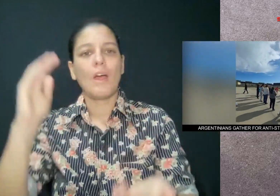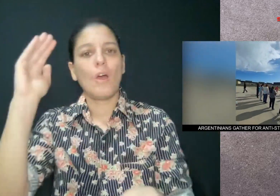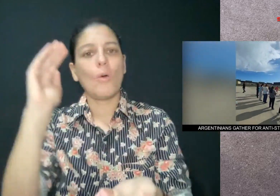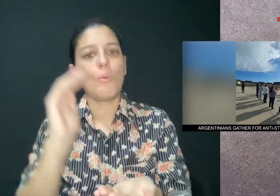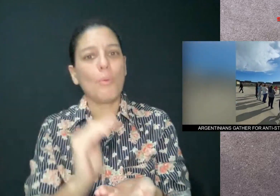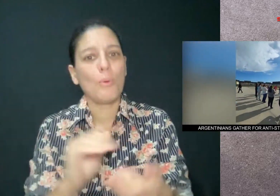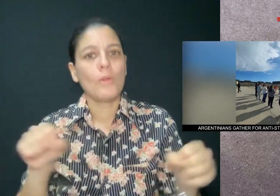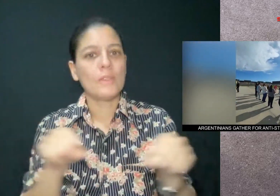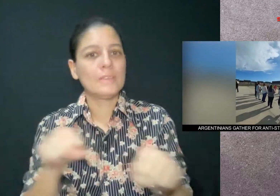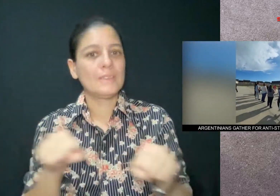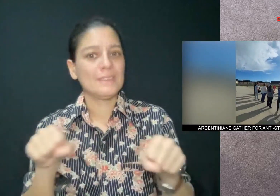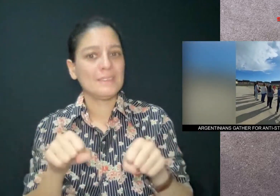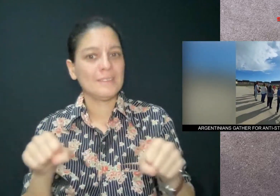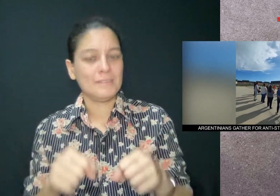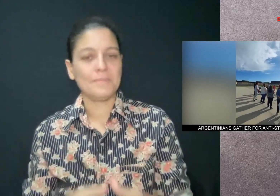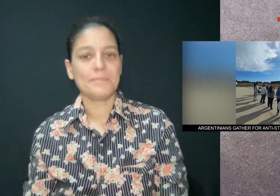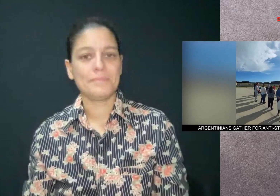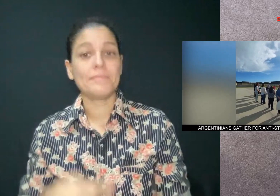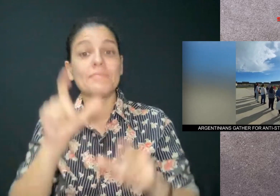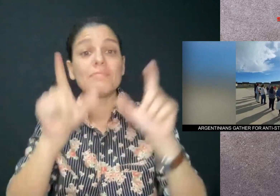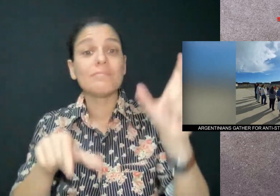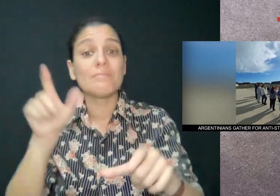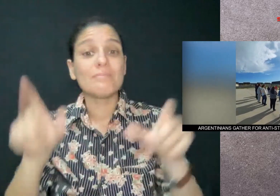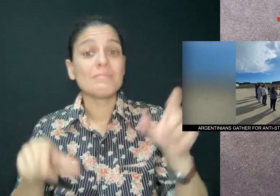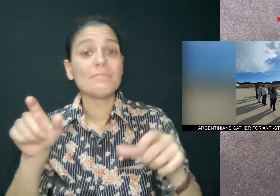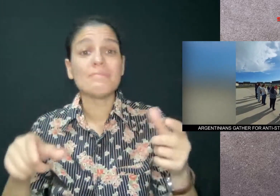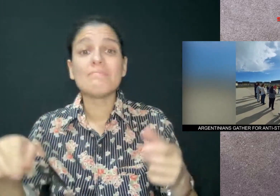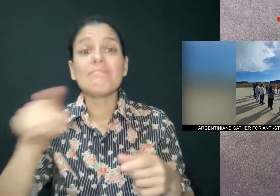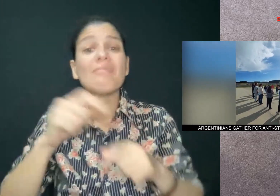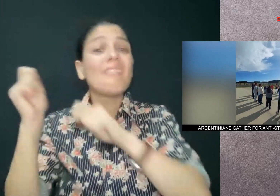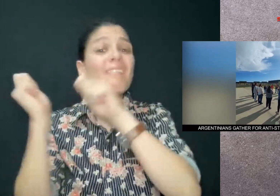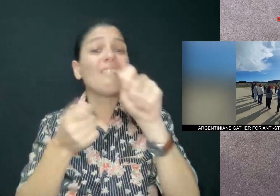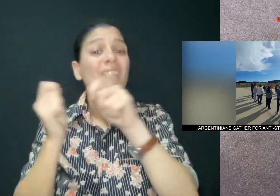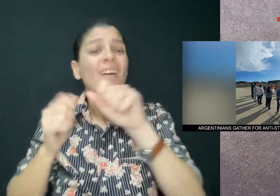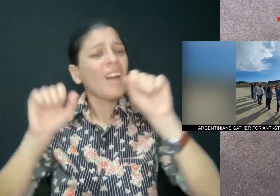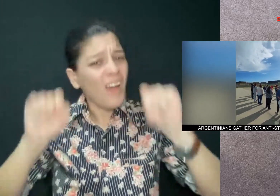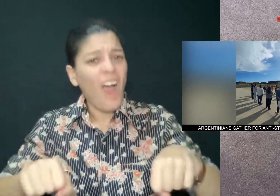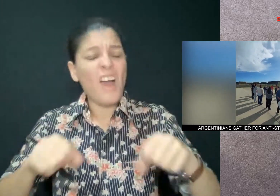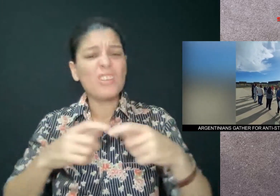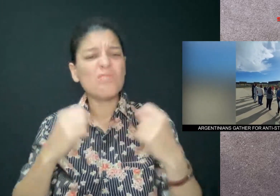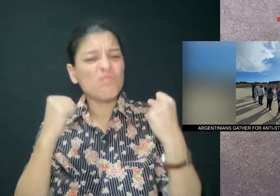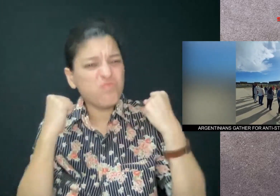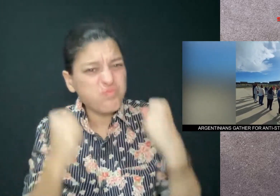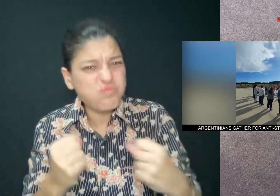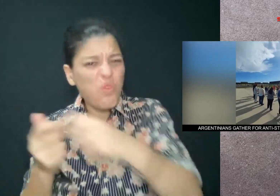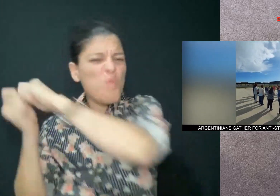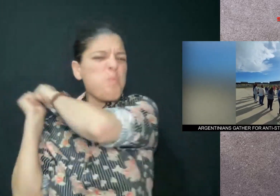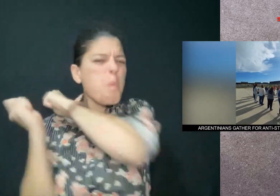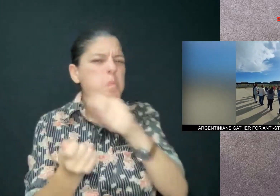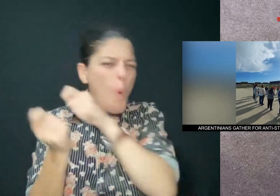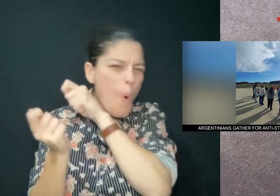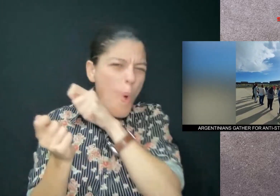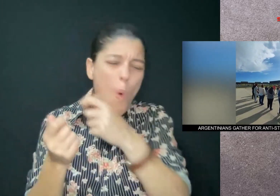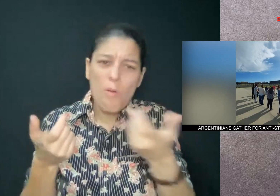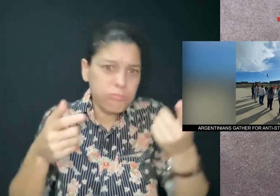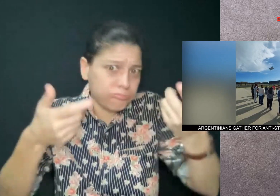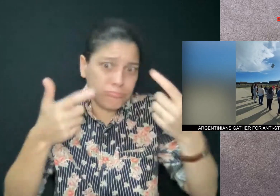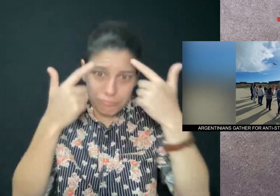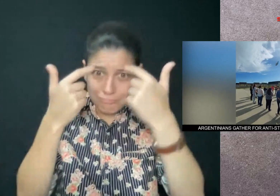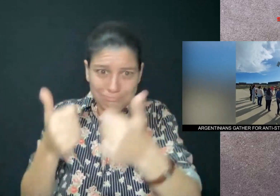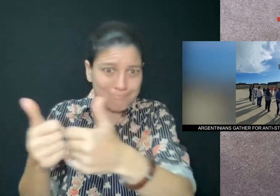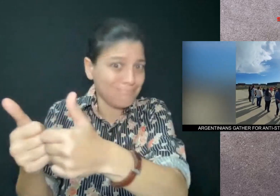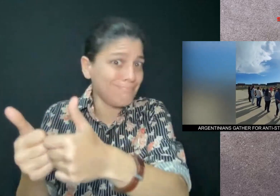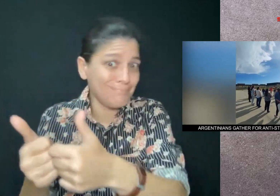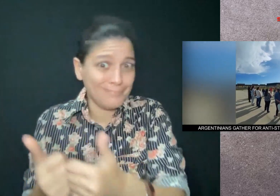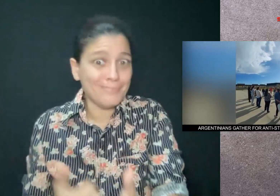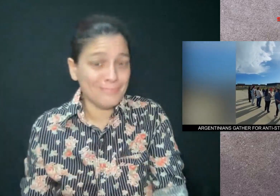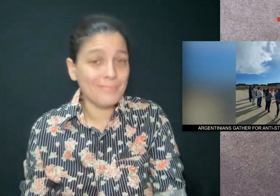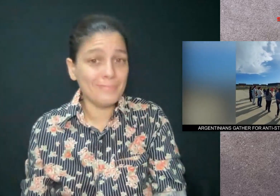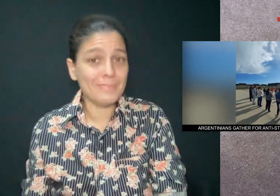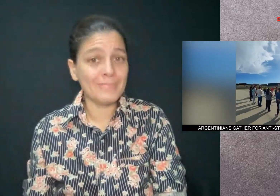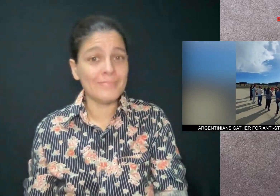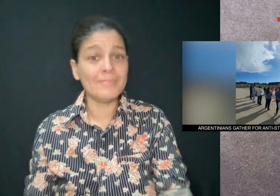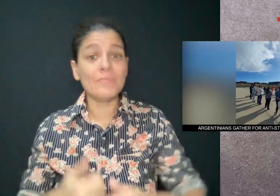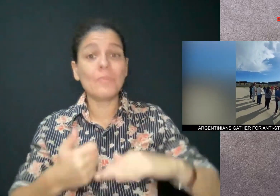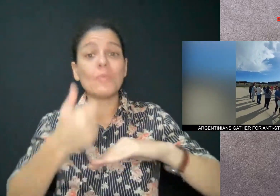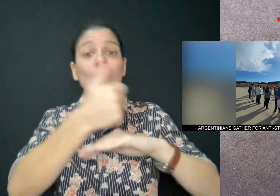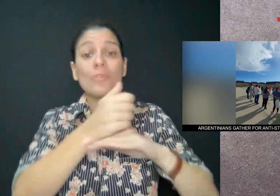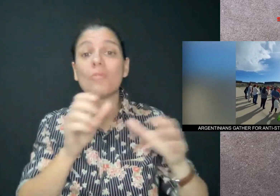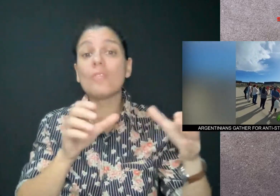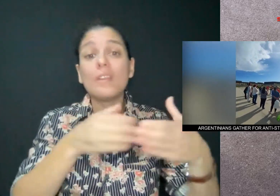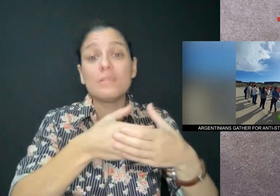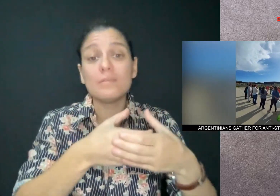stress participants could swing as hard as I wanted officials made sure the activity